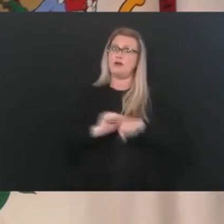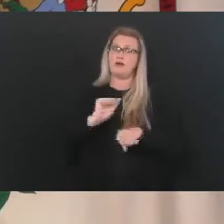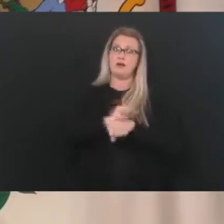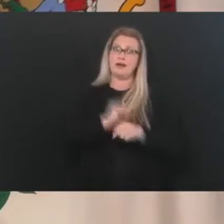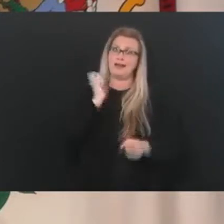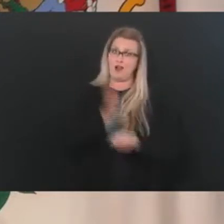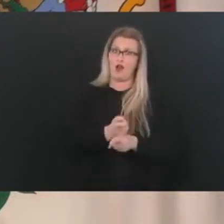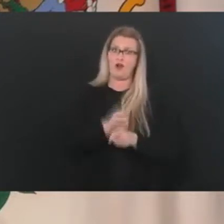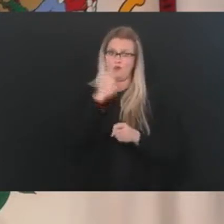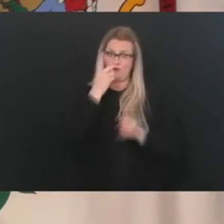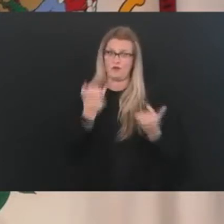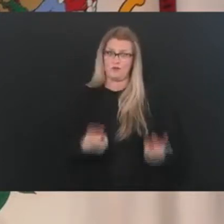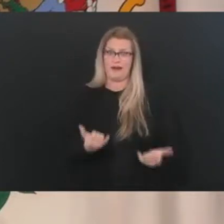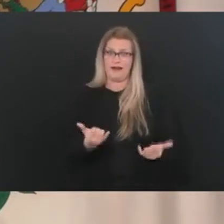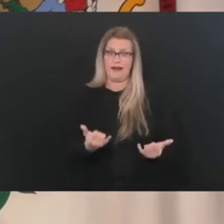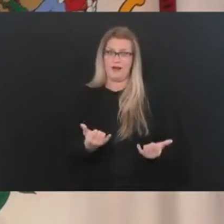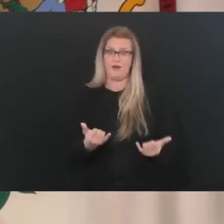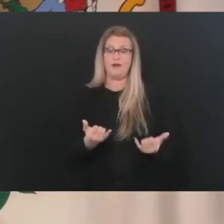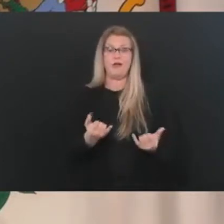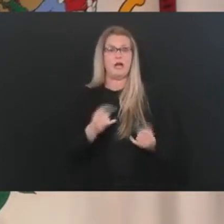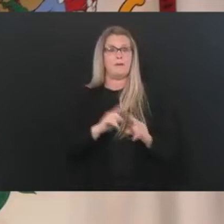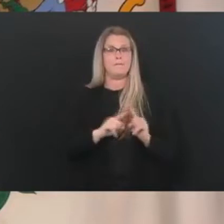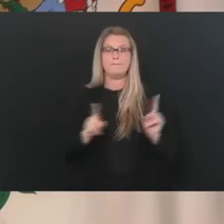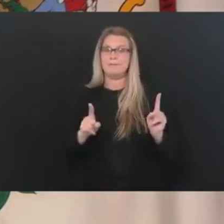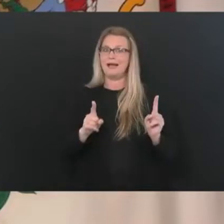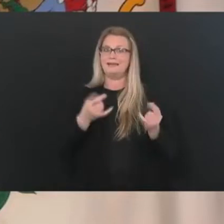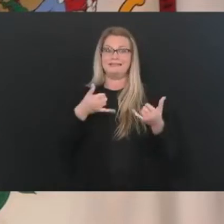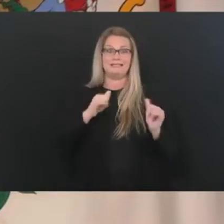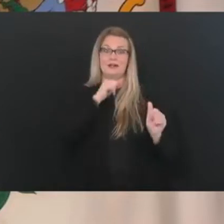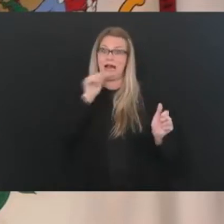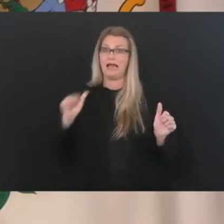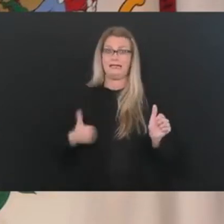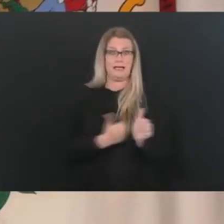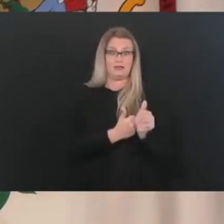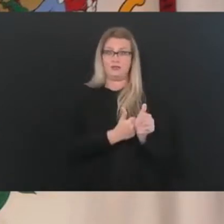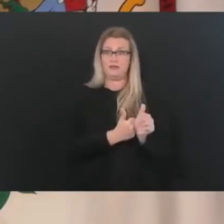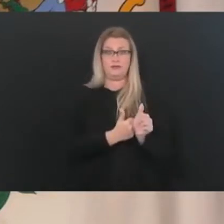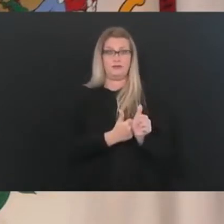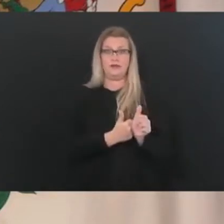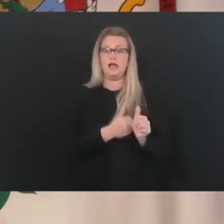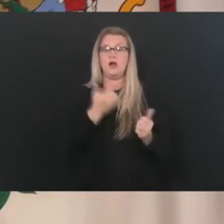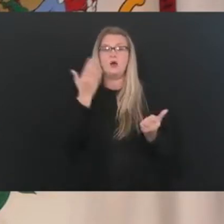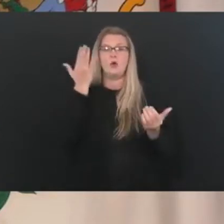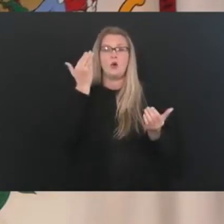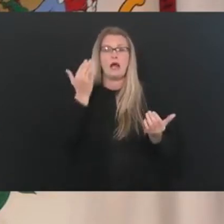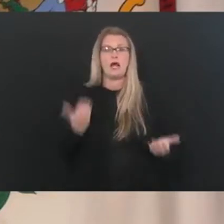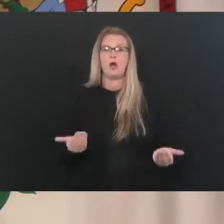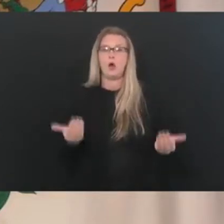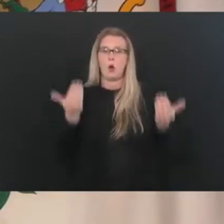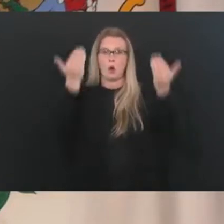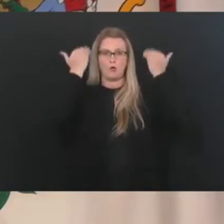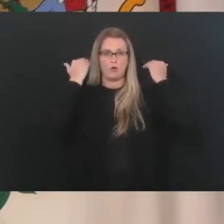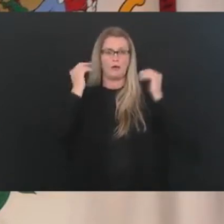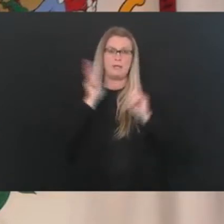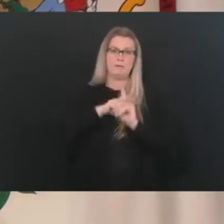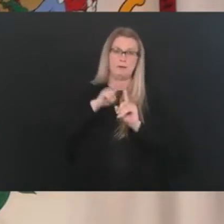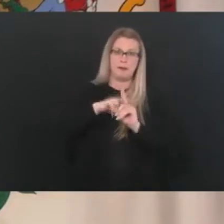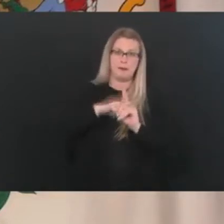NOW, IF YOU'LL JUST REMEMBER, WORKFORCE, DOING A GREAT JOB, AND THEY'RE WORKING IT AS HARD AS THEY CAN WORK IT, AND YET